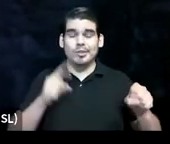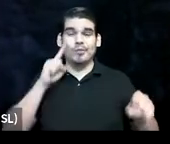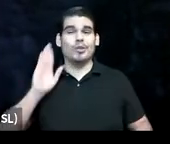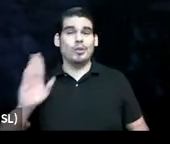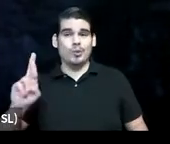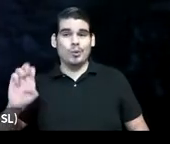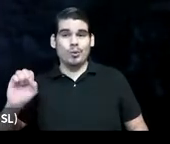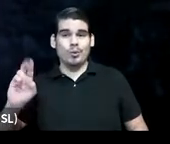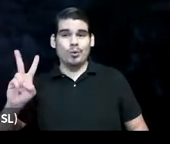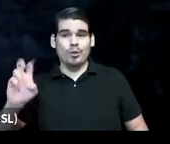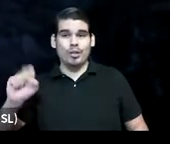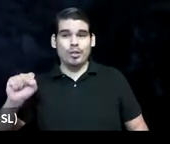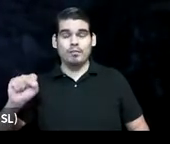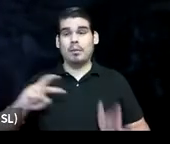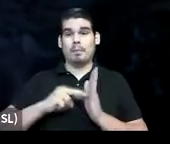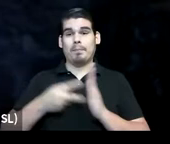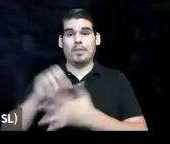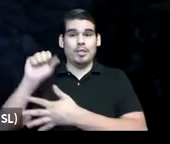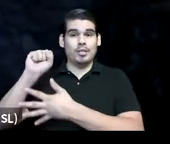what you're asking for your resolves right so make sure that you check